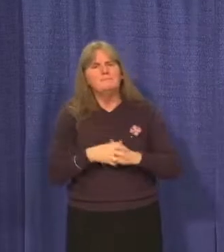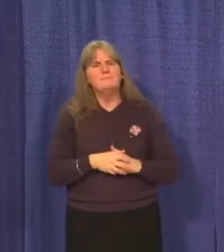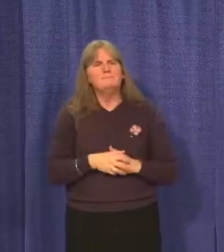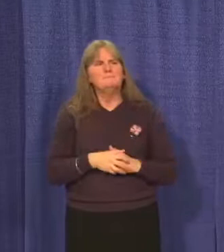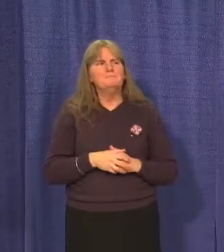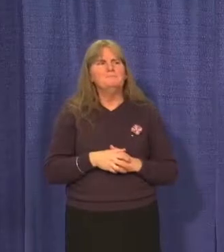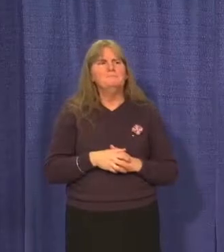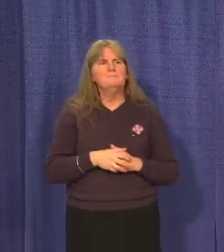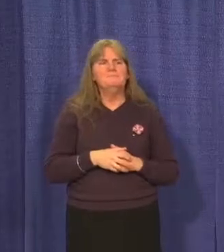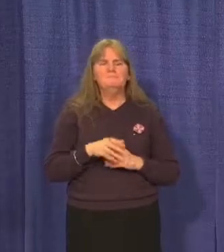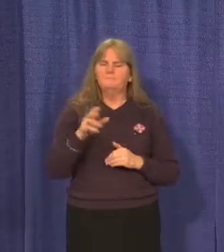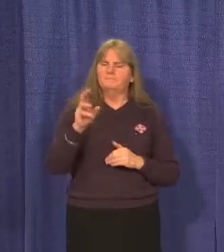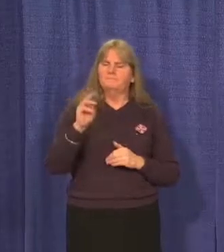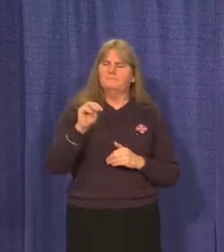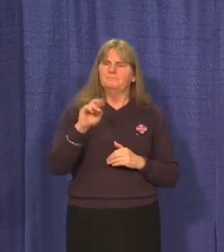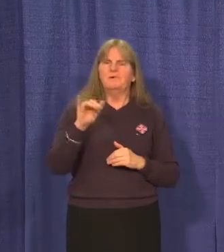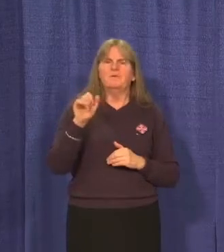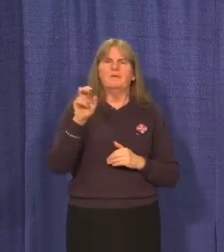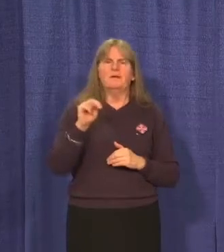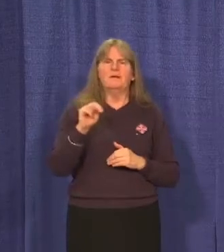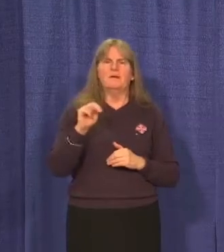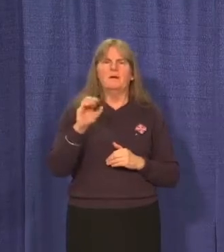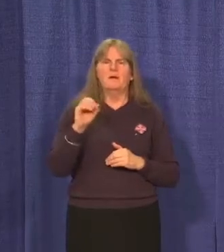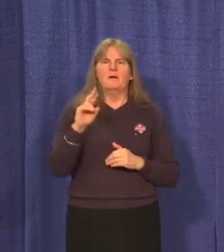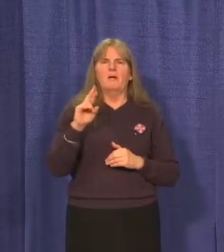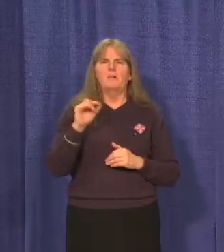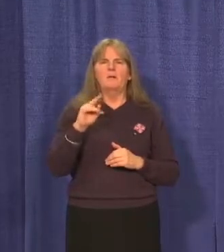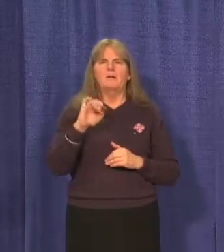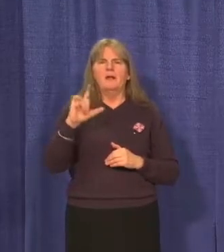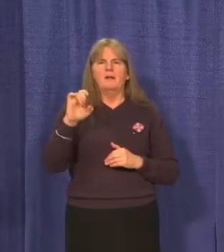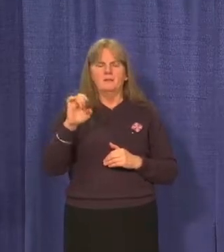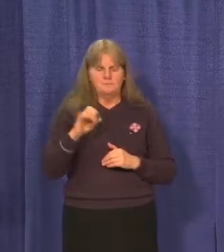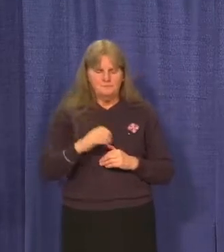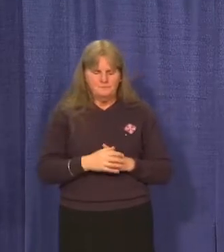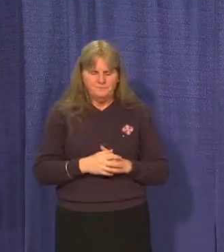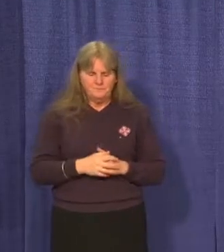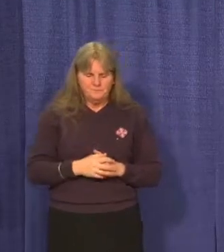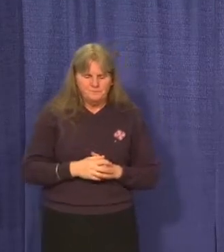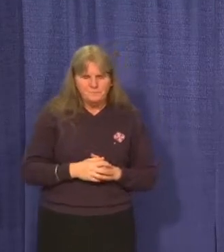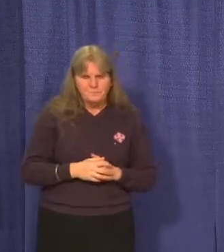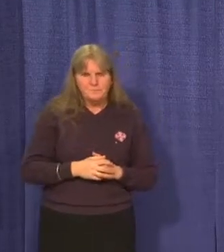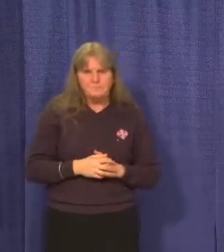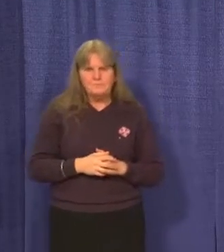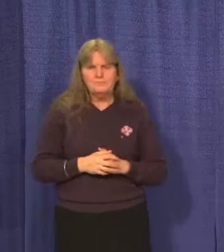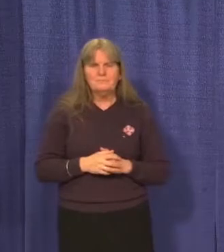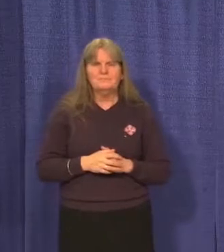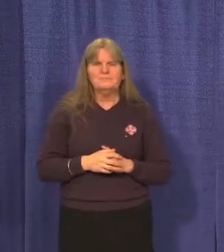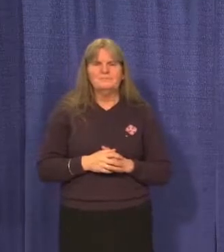Maryne, L'Aurore boréale. Reporter: